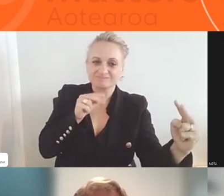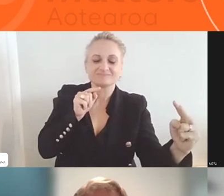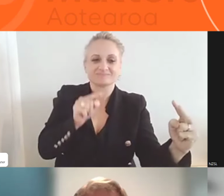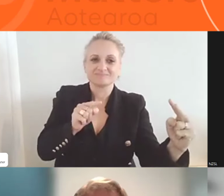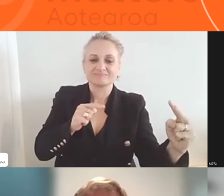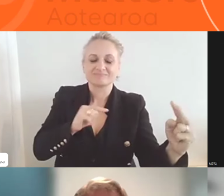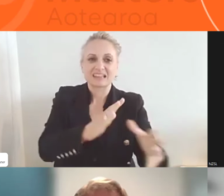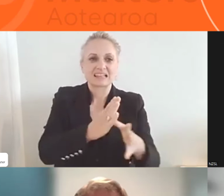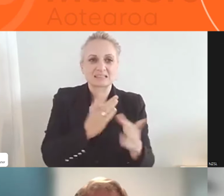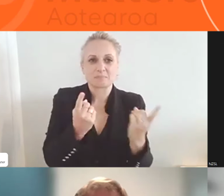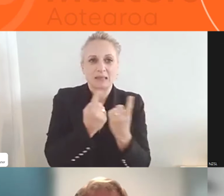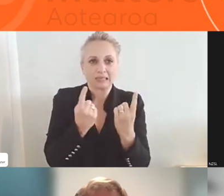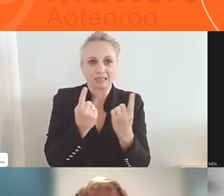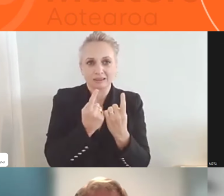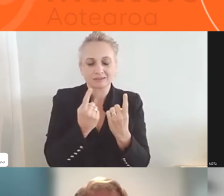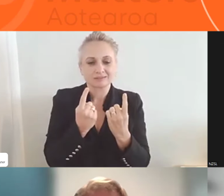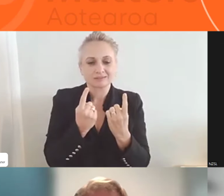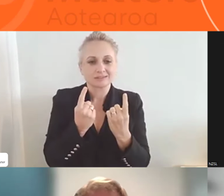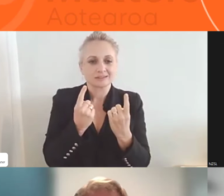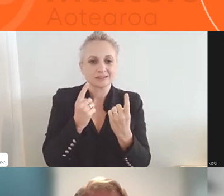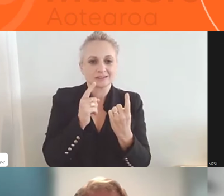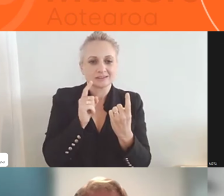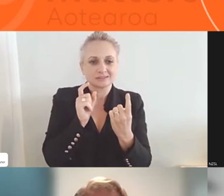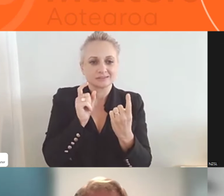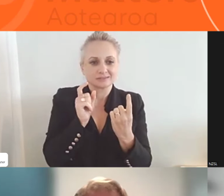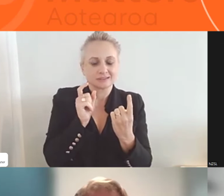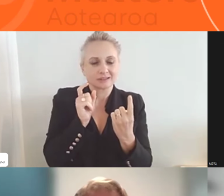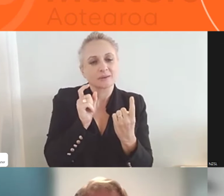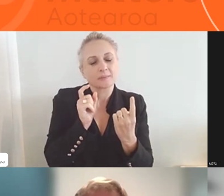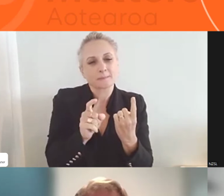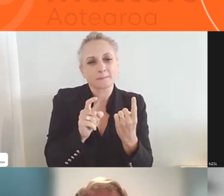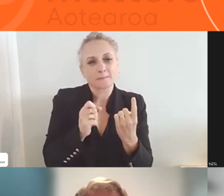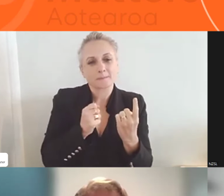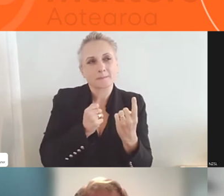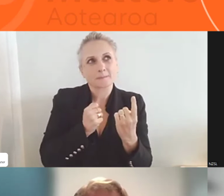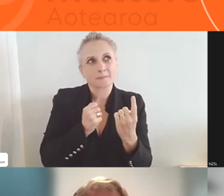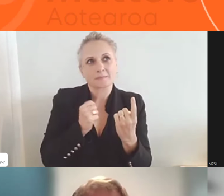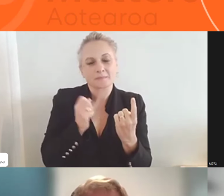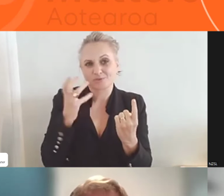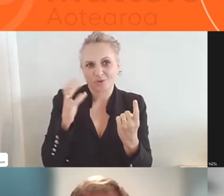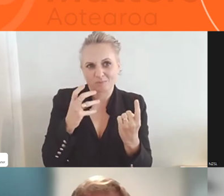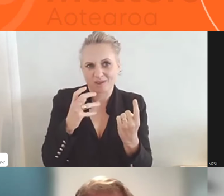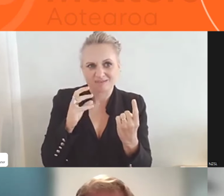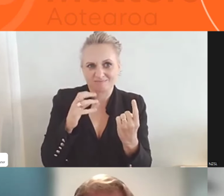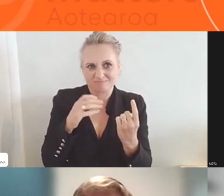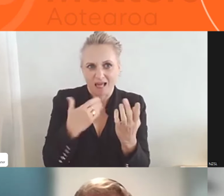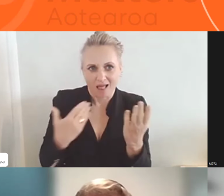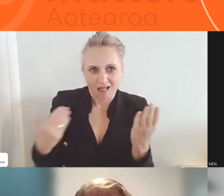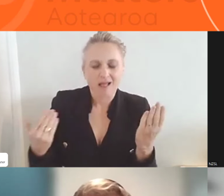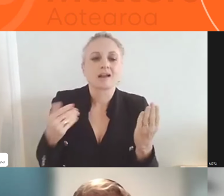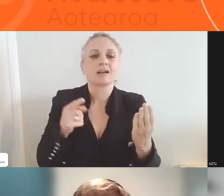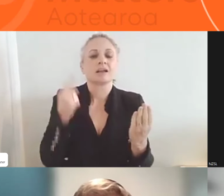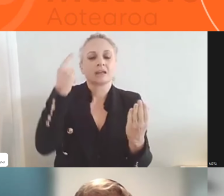into a rant, as I do. My final point is somehow we need to make